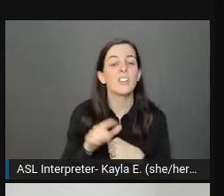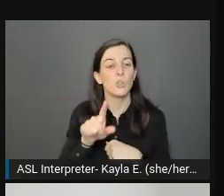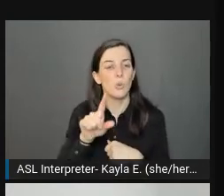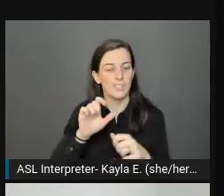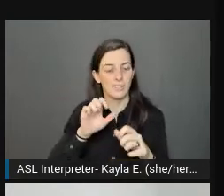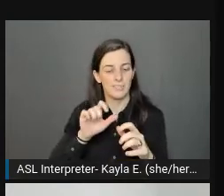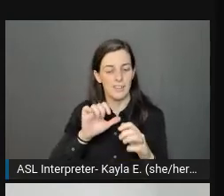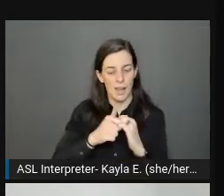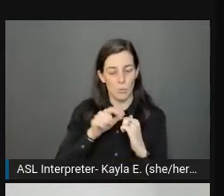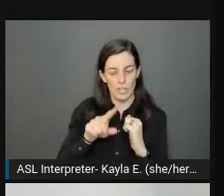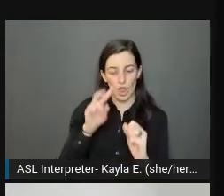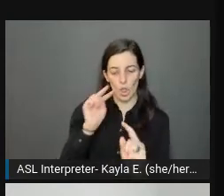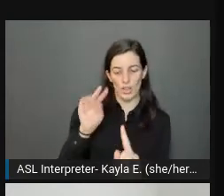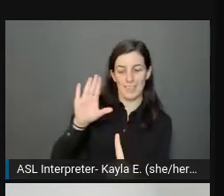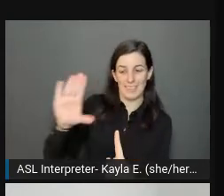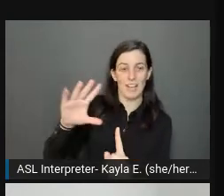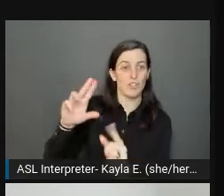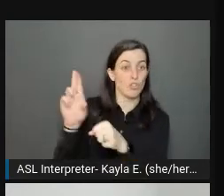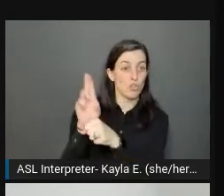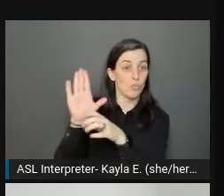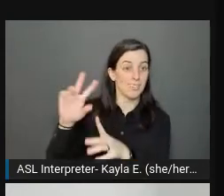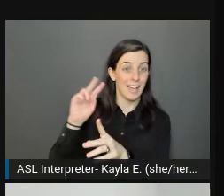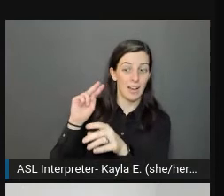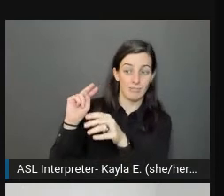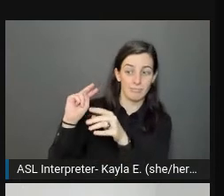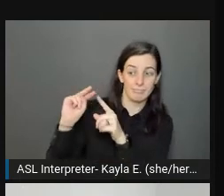from an accessibility/disability perspective.